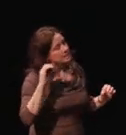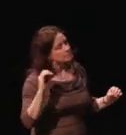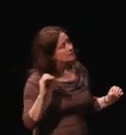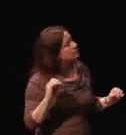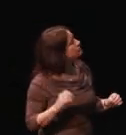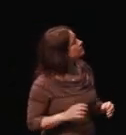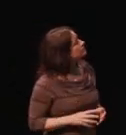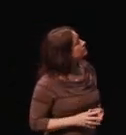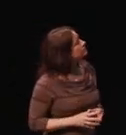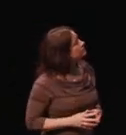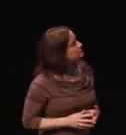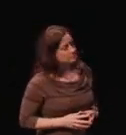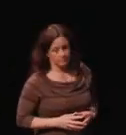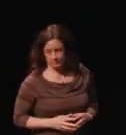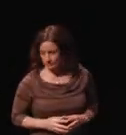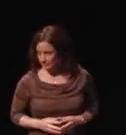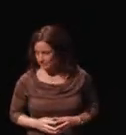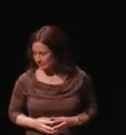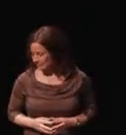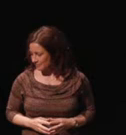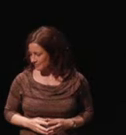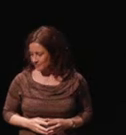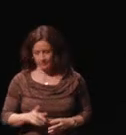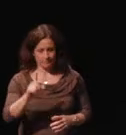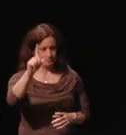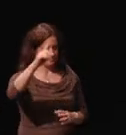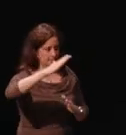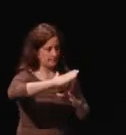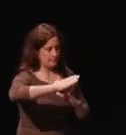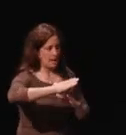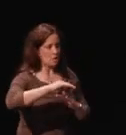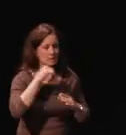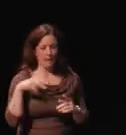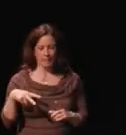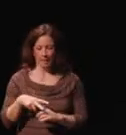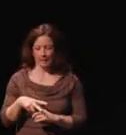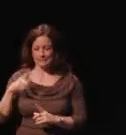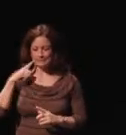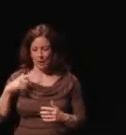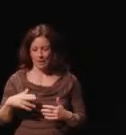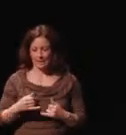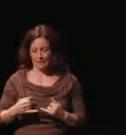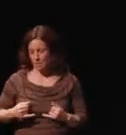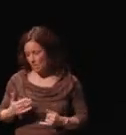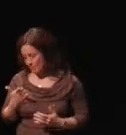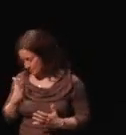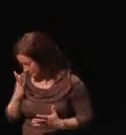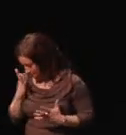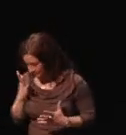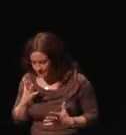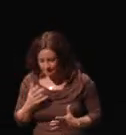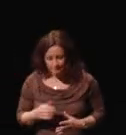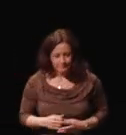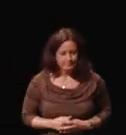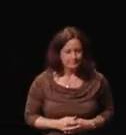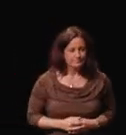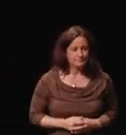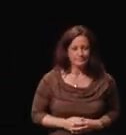Did you plug in the sound cable? No.